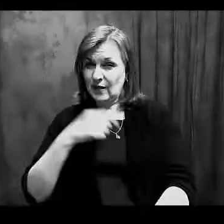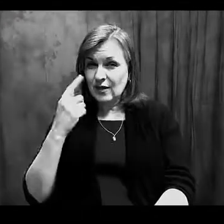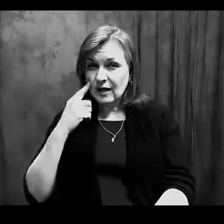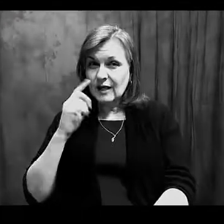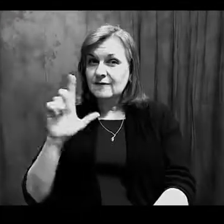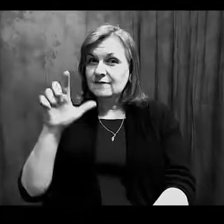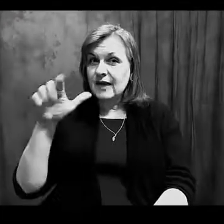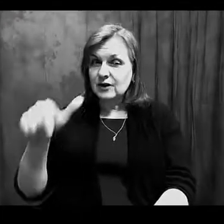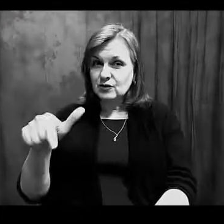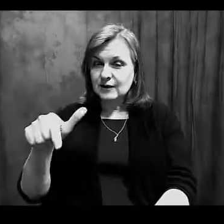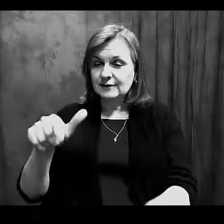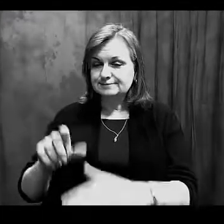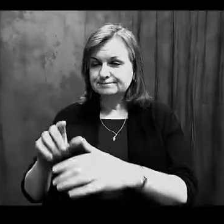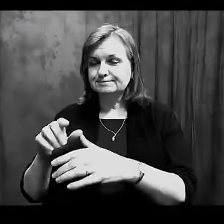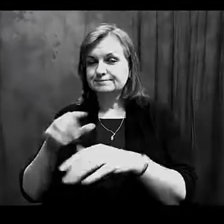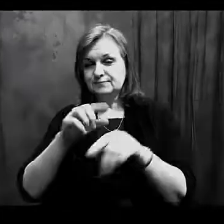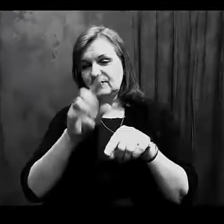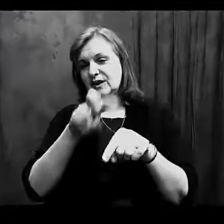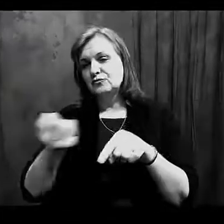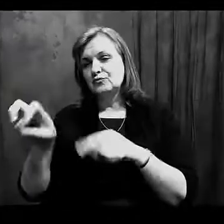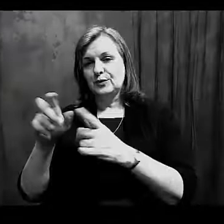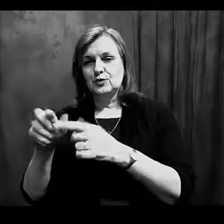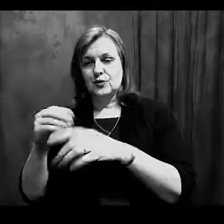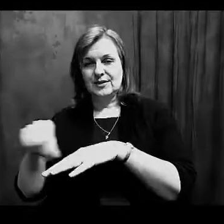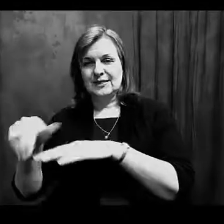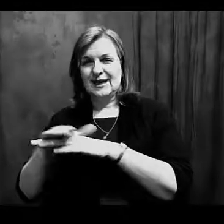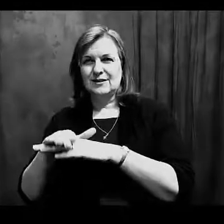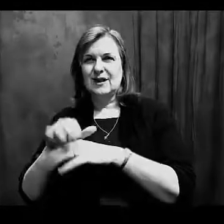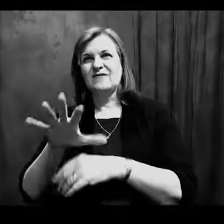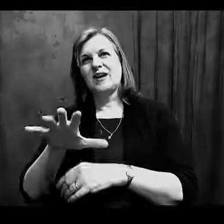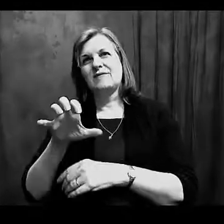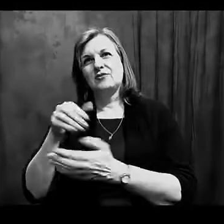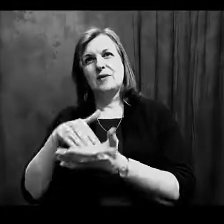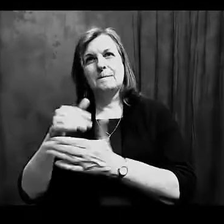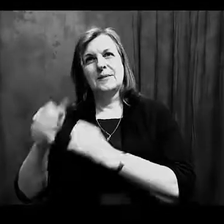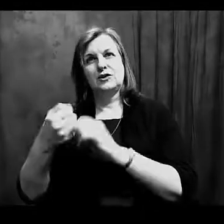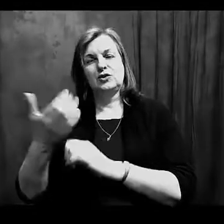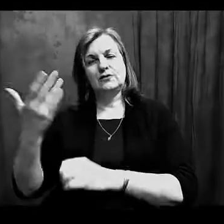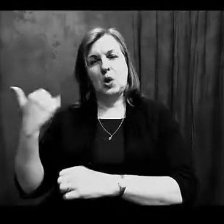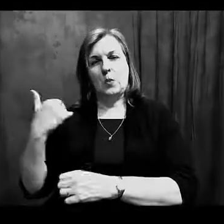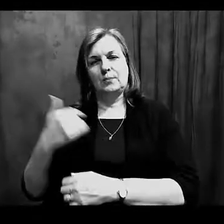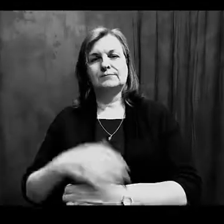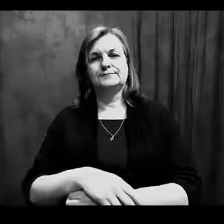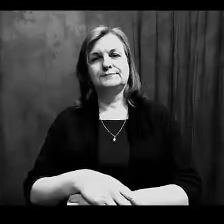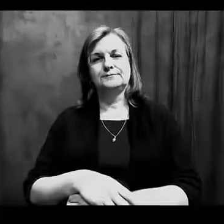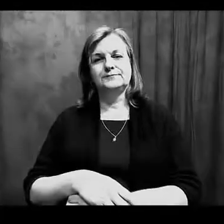and then eventually colonizing land only about 500 million years before today